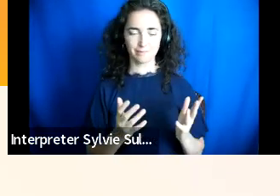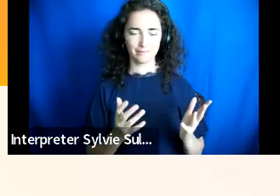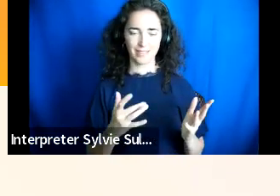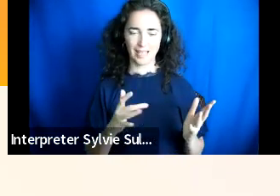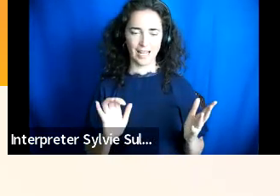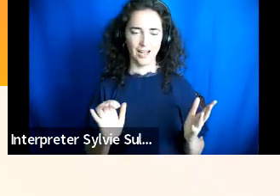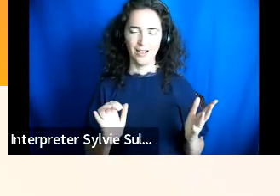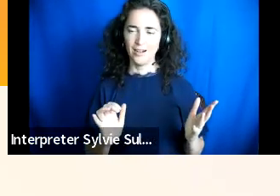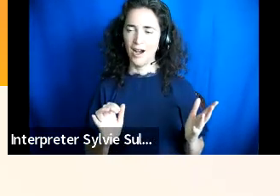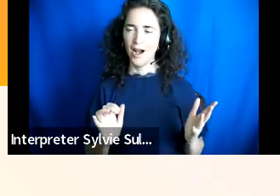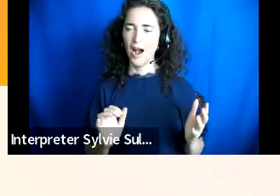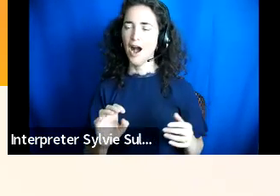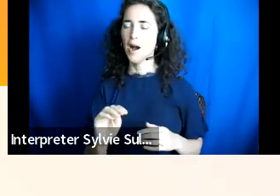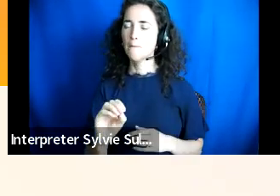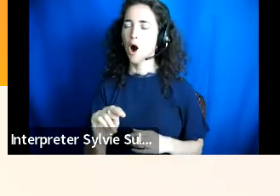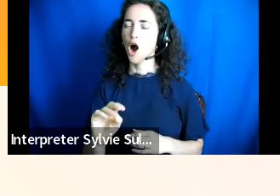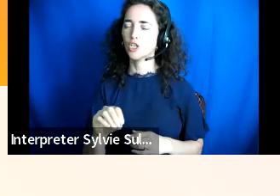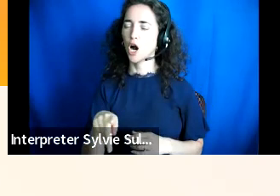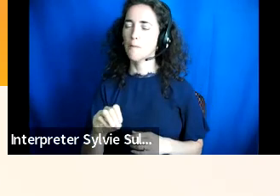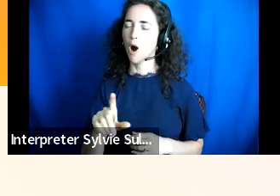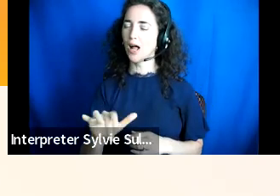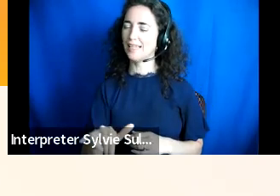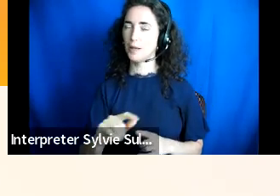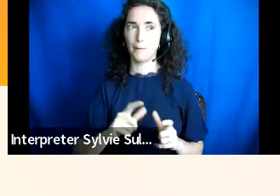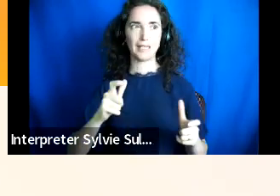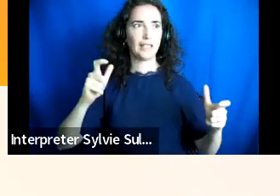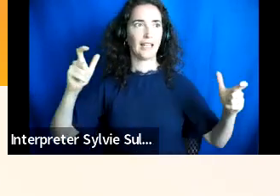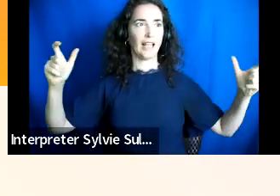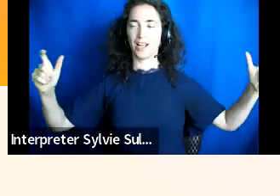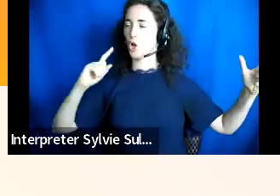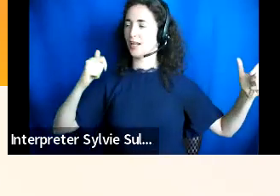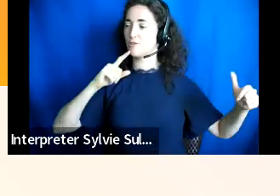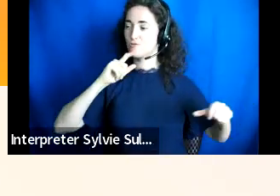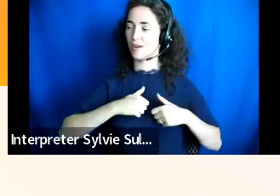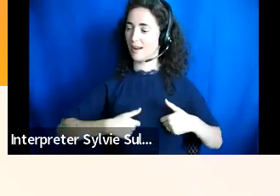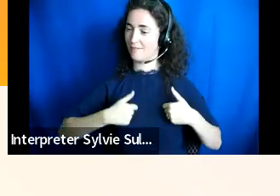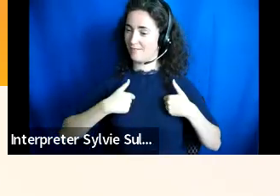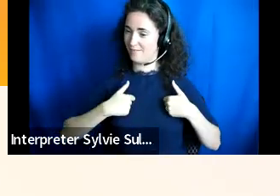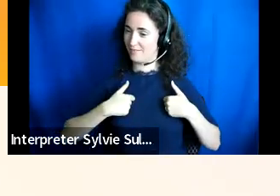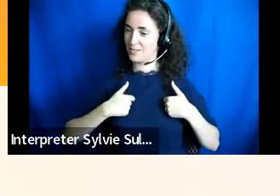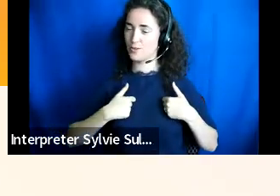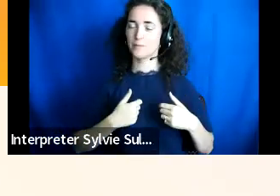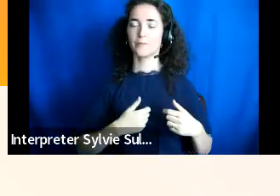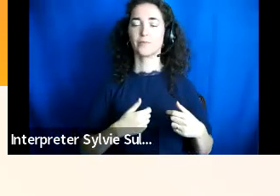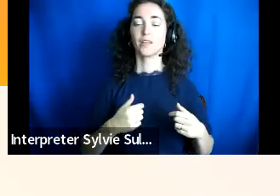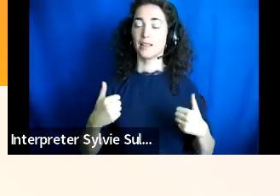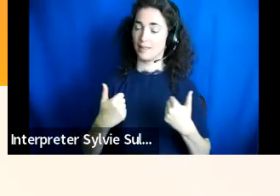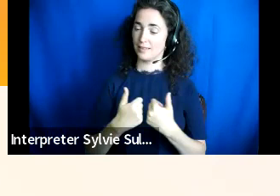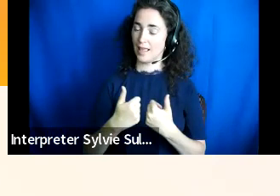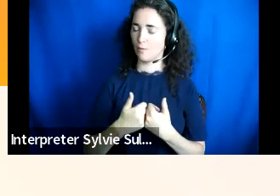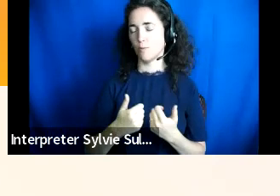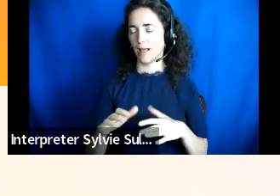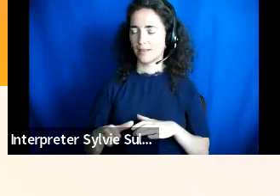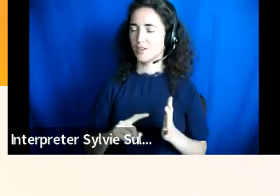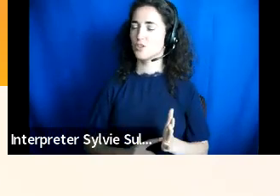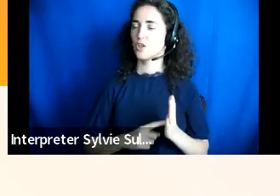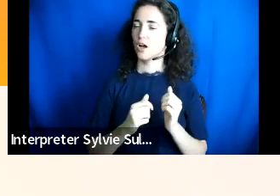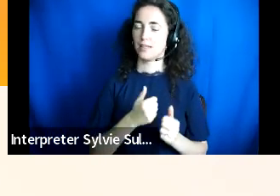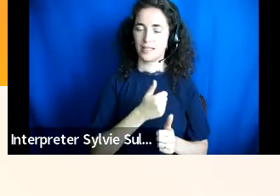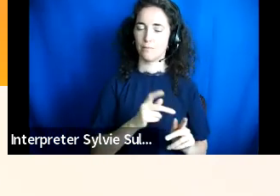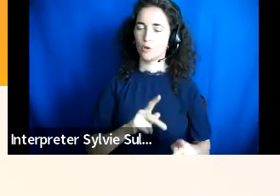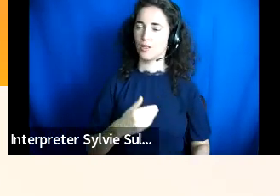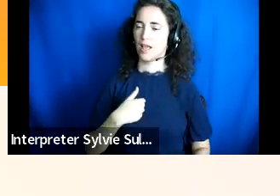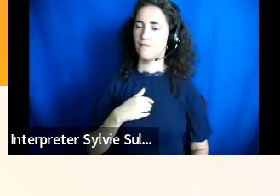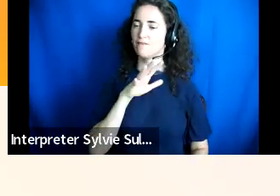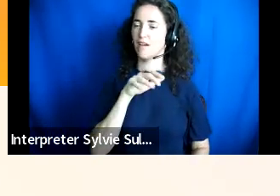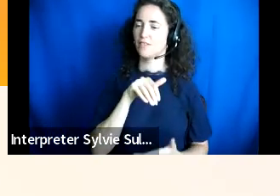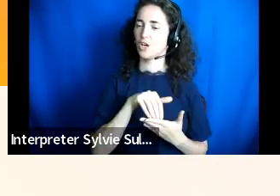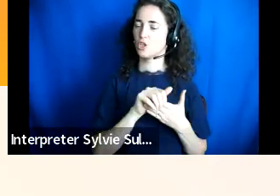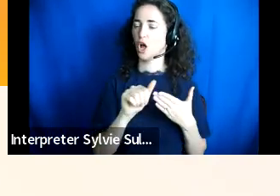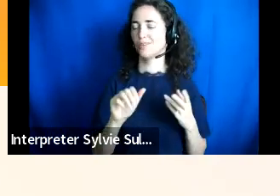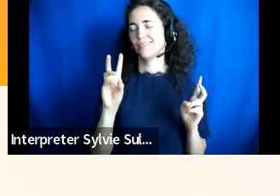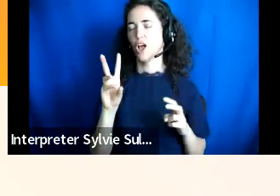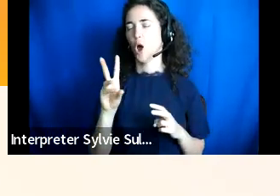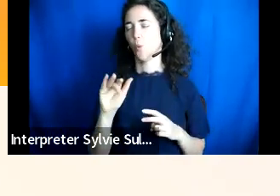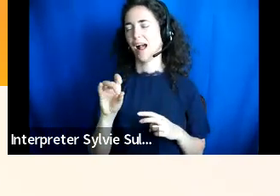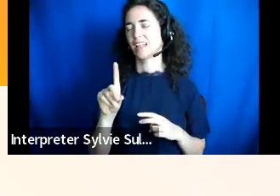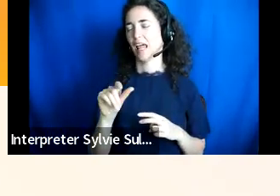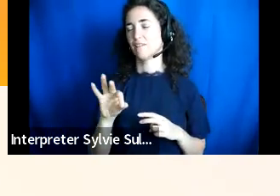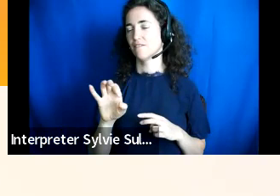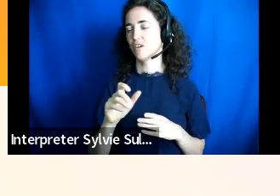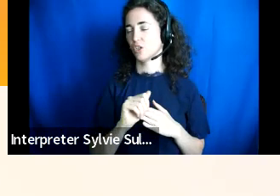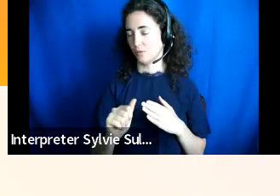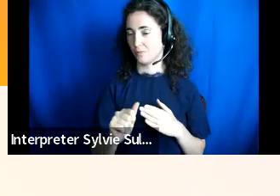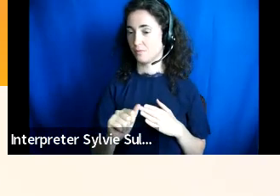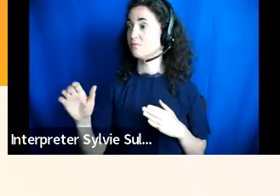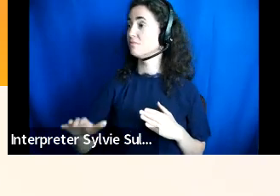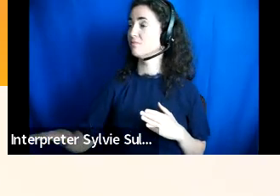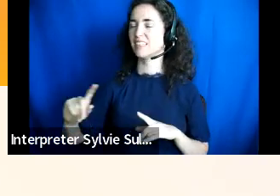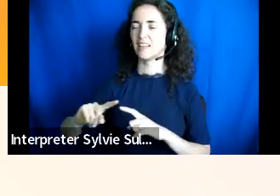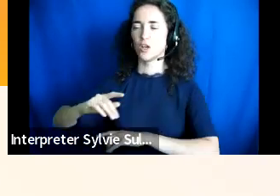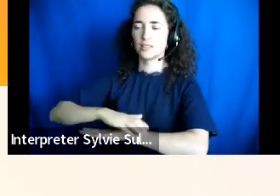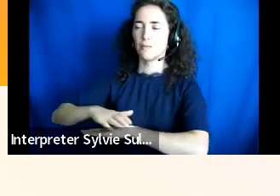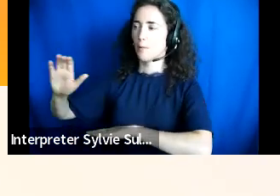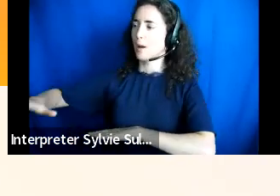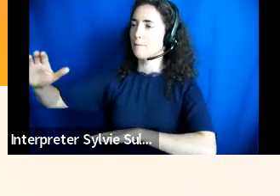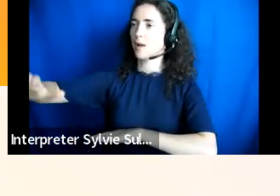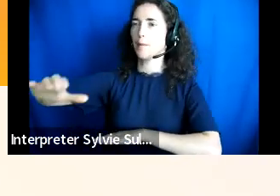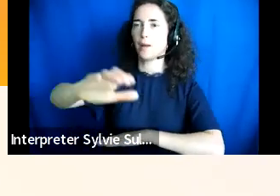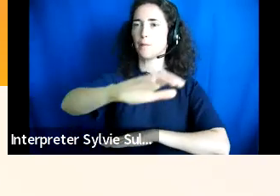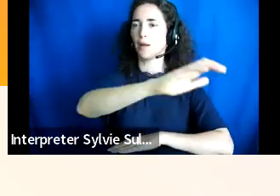It's monopoly brought to life essentially so every day delicate begins the game, or the activity with 5,000 wildlife dollars, and there are booths around the room that represent life choices.